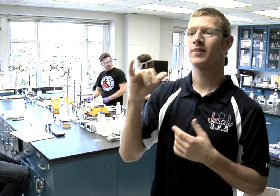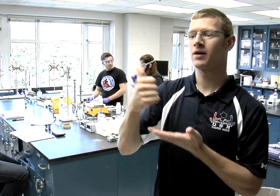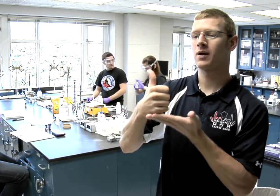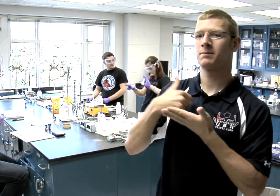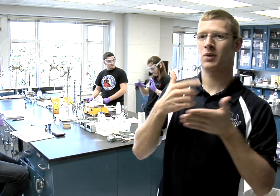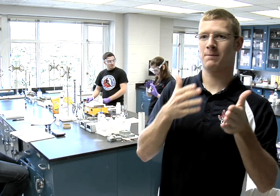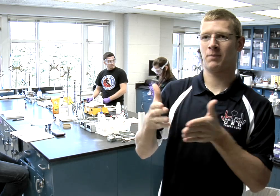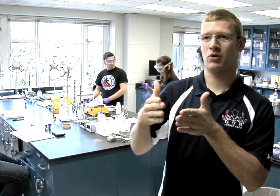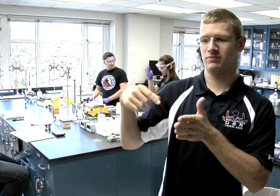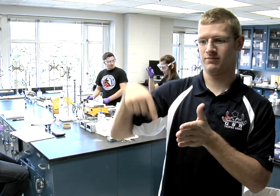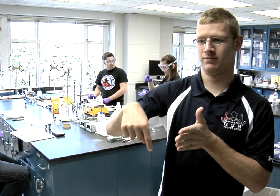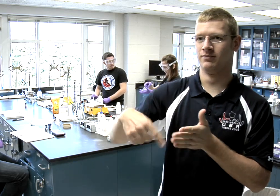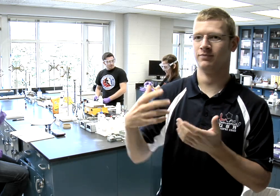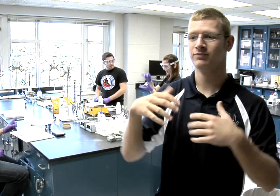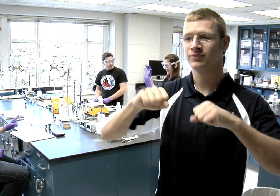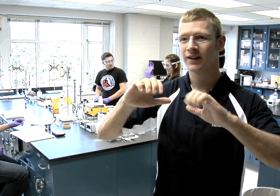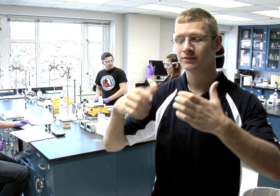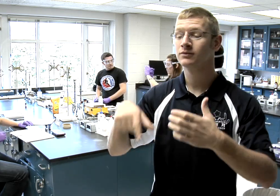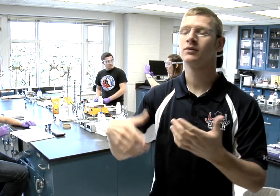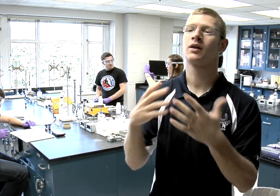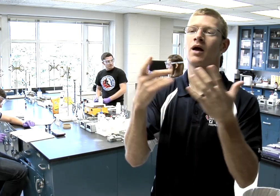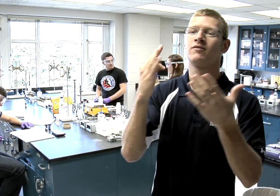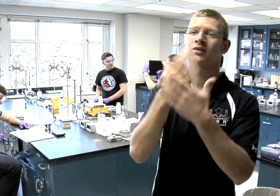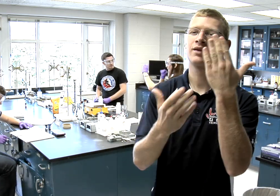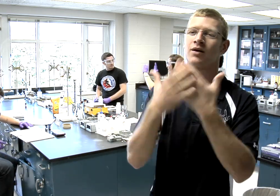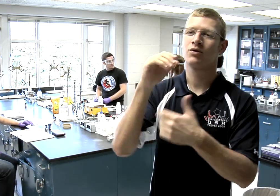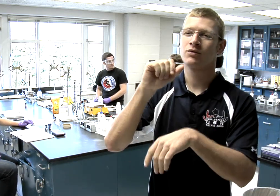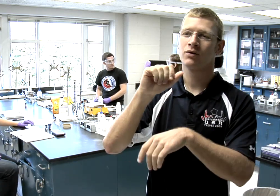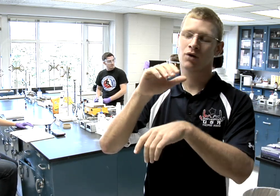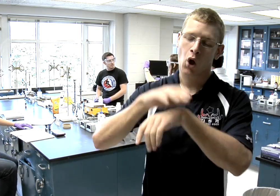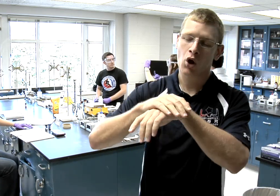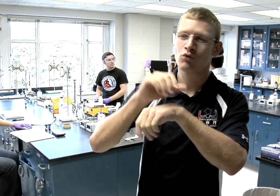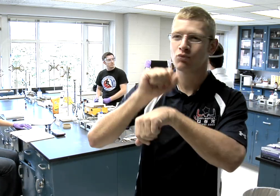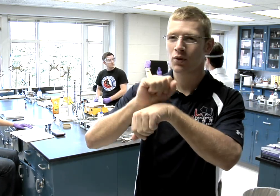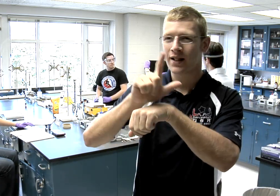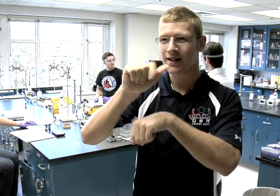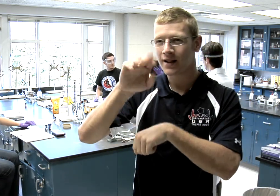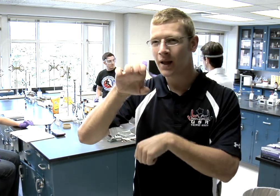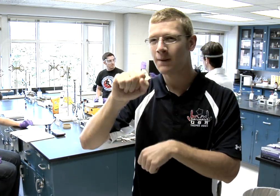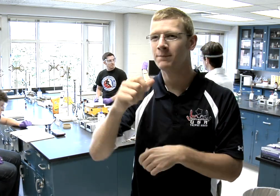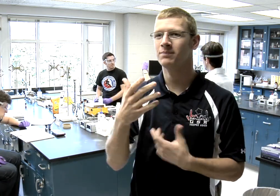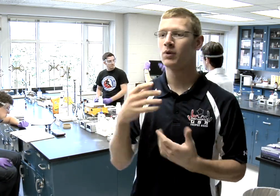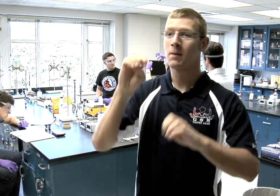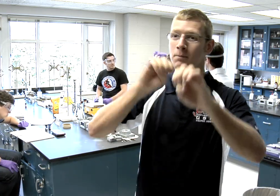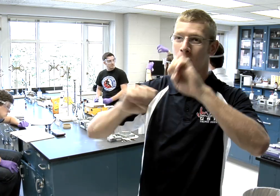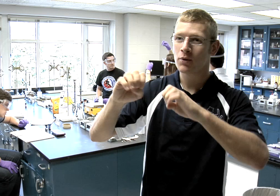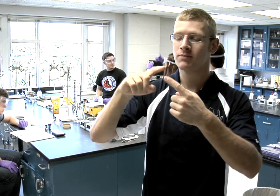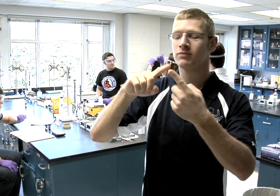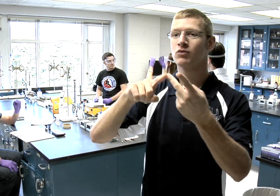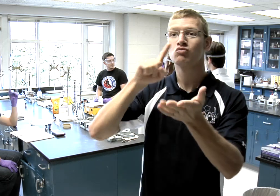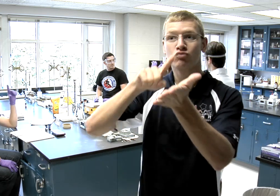This class helps me prepare me with a lot of hands-on work in labs working on experiments,